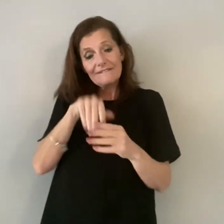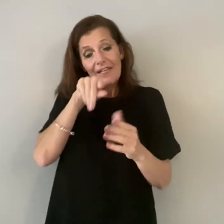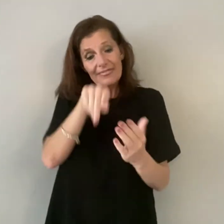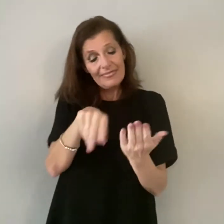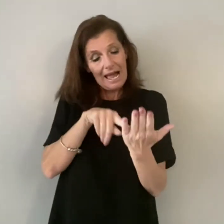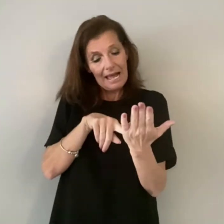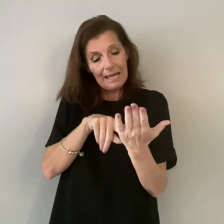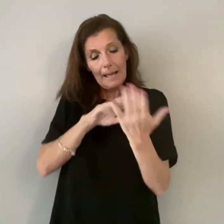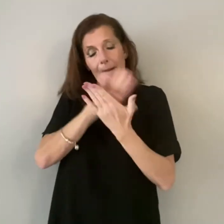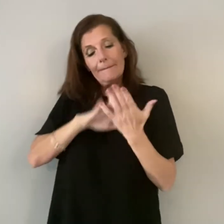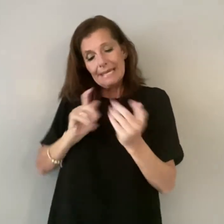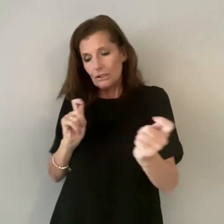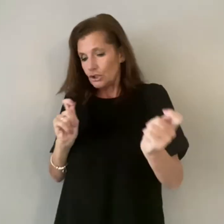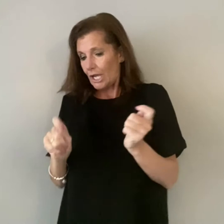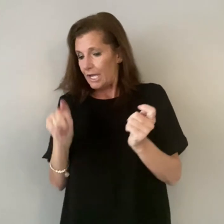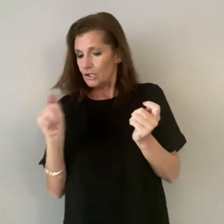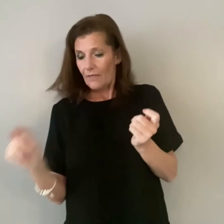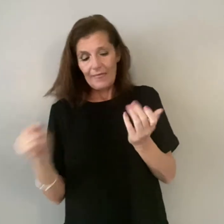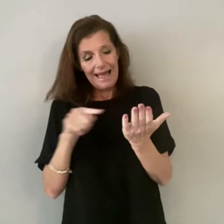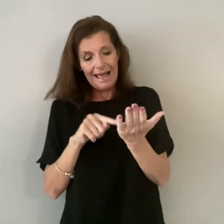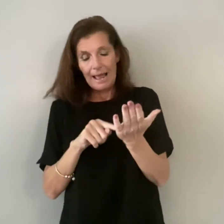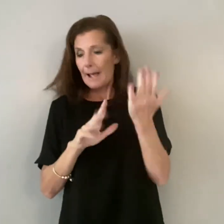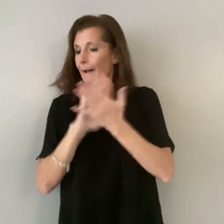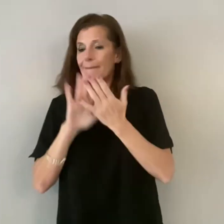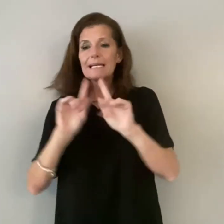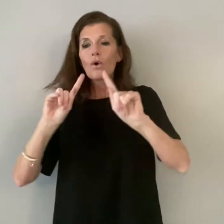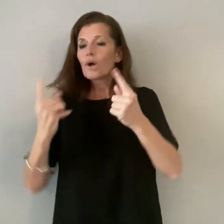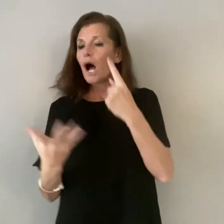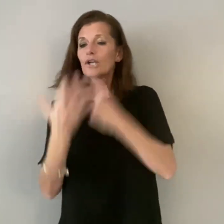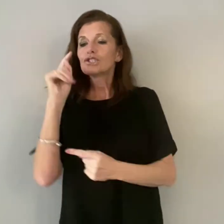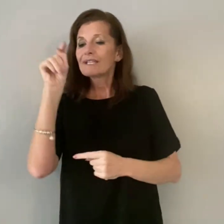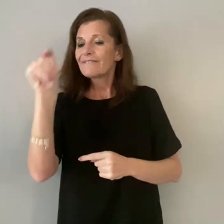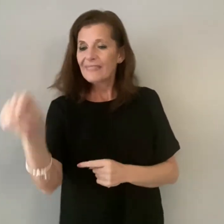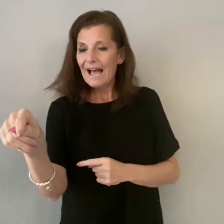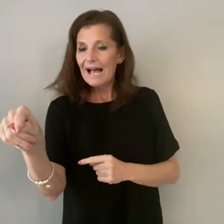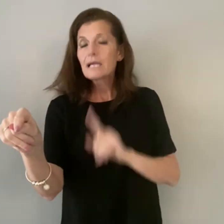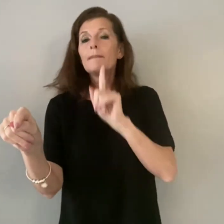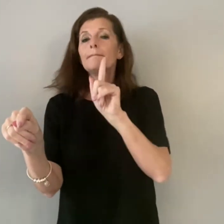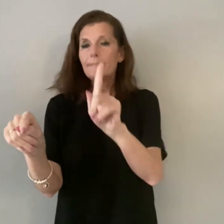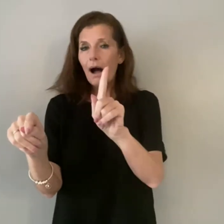of programming, we change our programming in that way. We may not be able to meet that from those requirements.